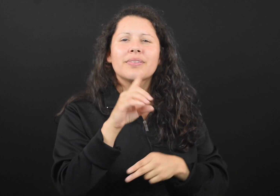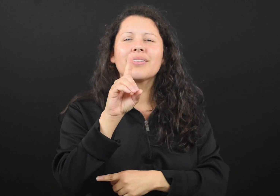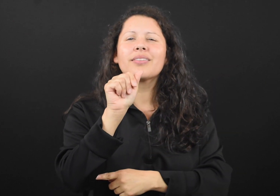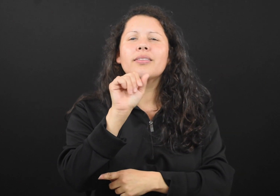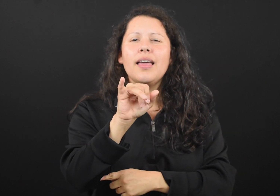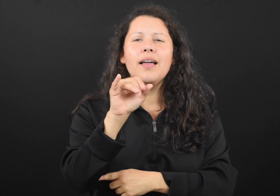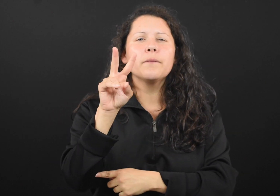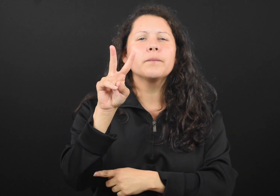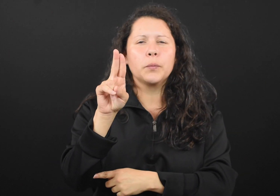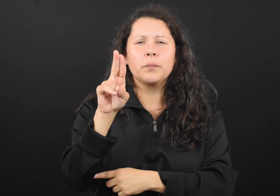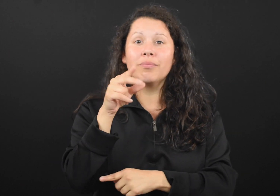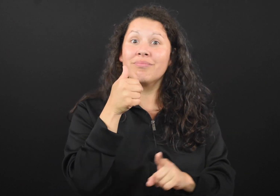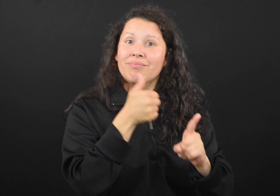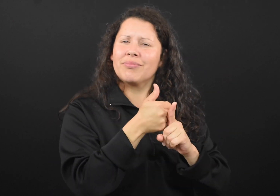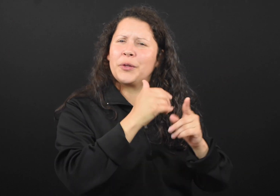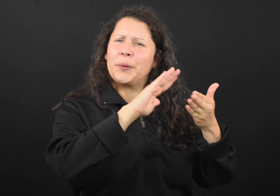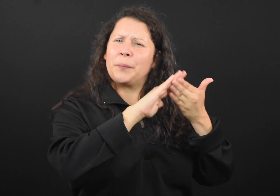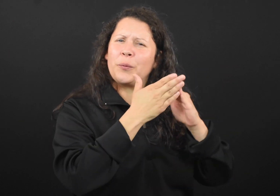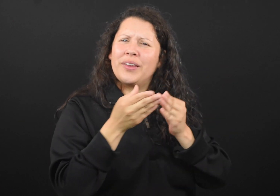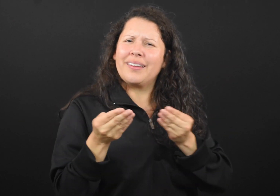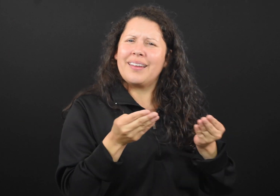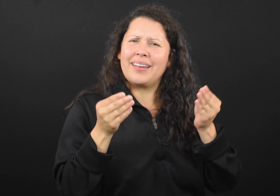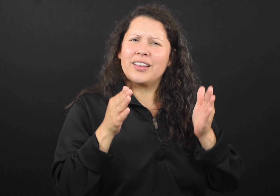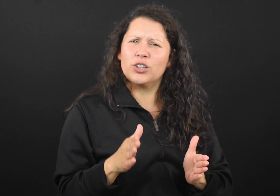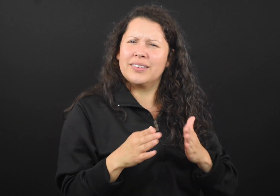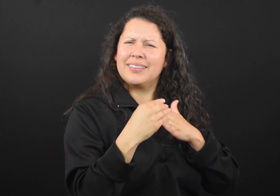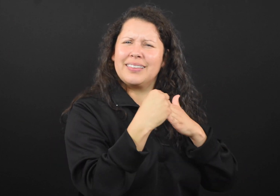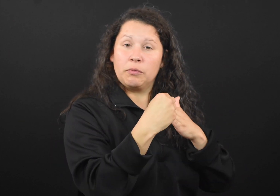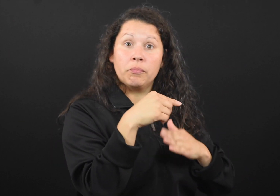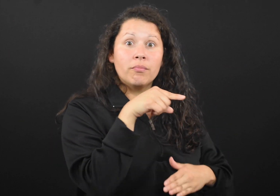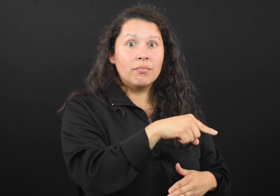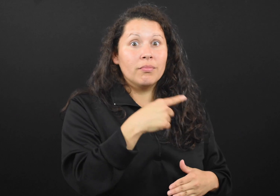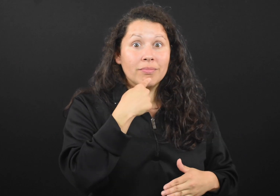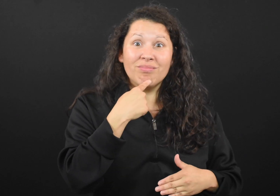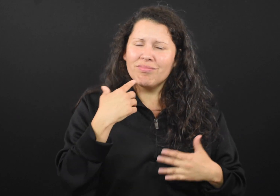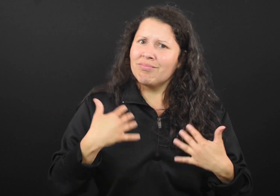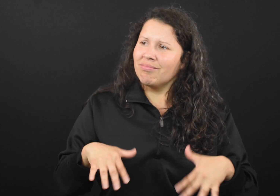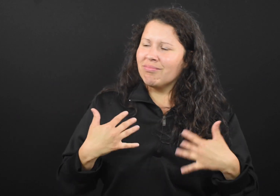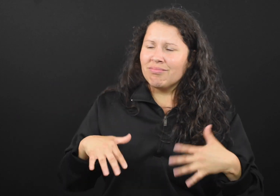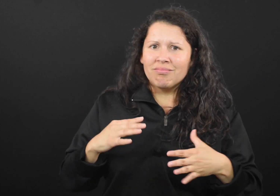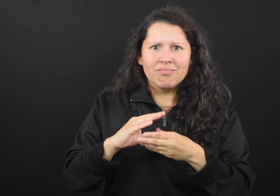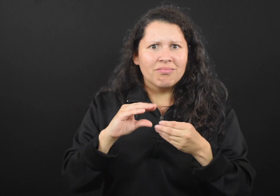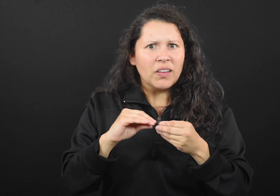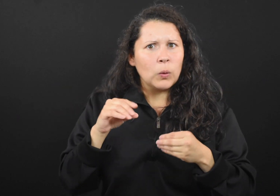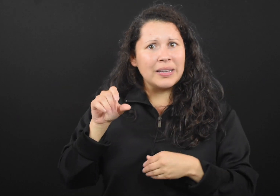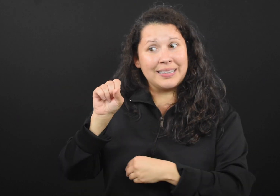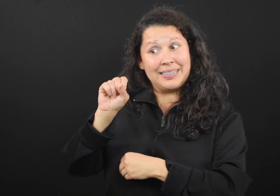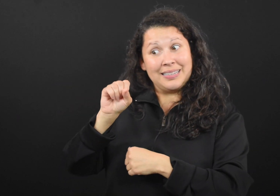Dai Vu, the Community Liaison lead, says, “In the beginning, the